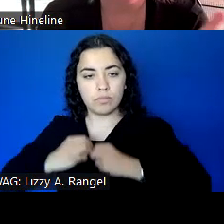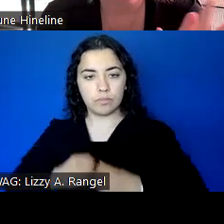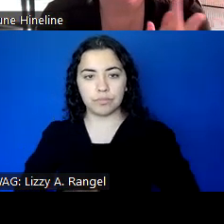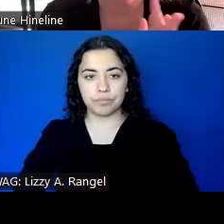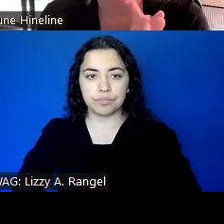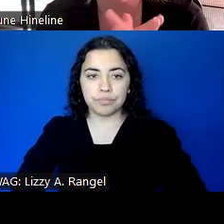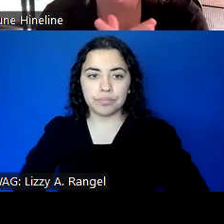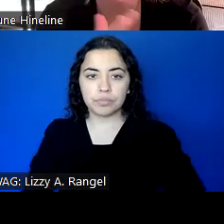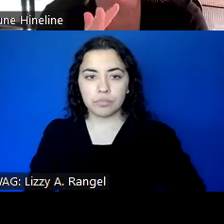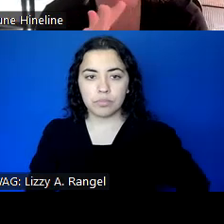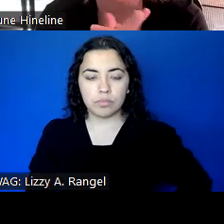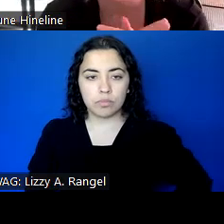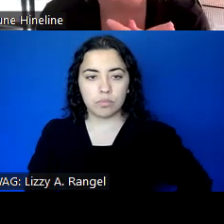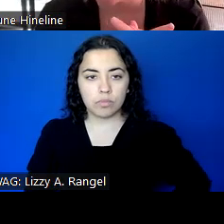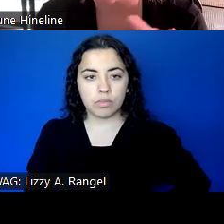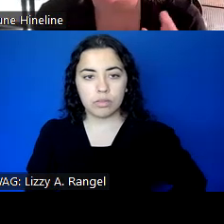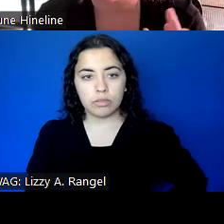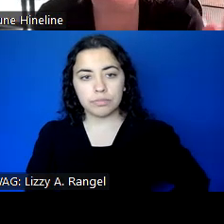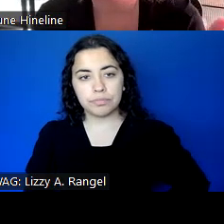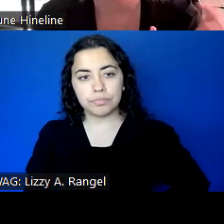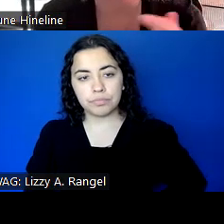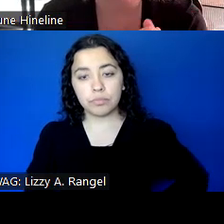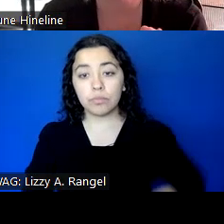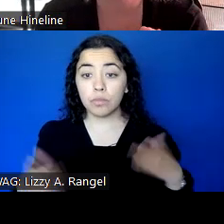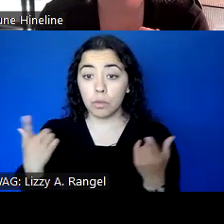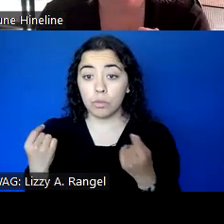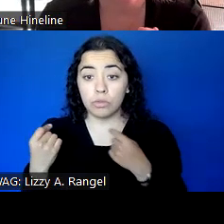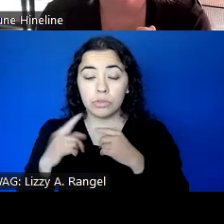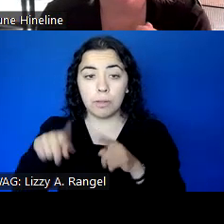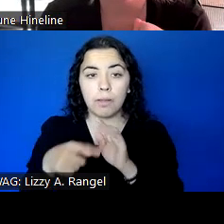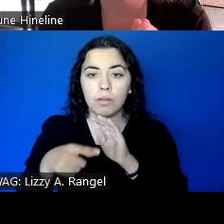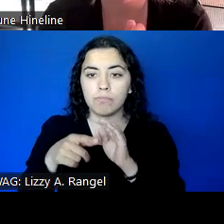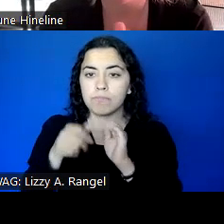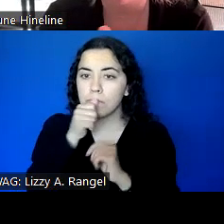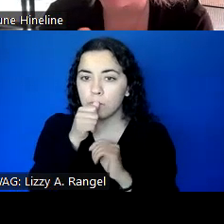input error and how to correct them. And people with motion impairment can reduce the number of